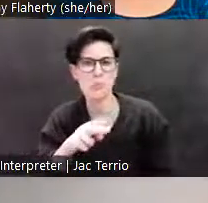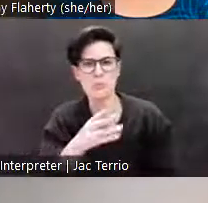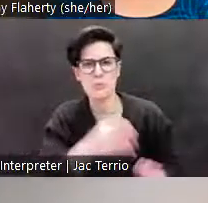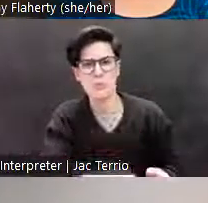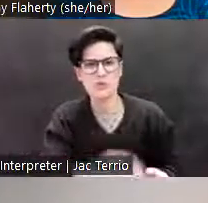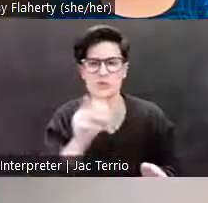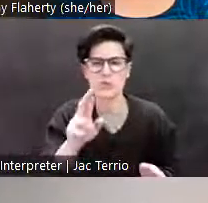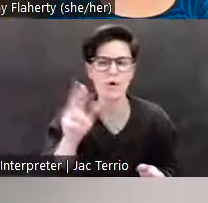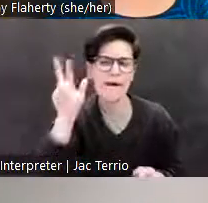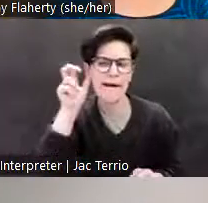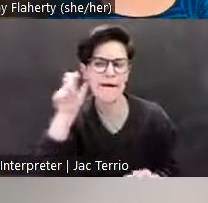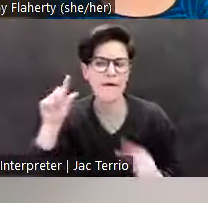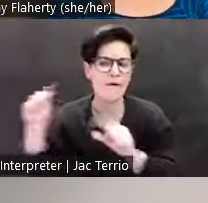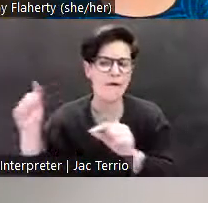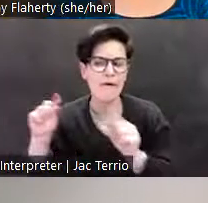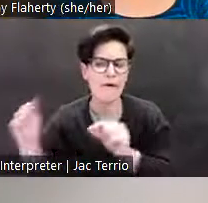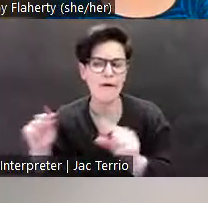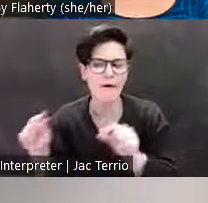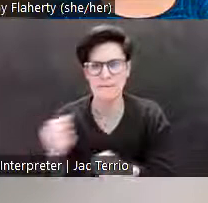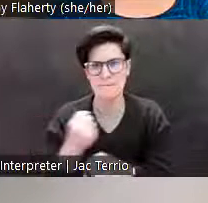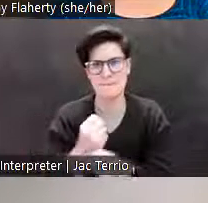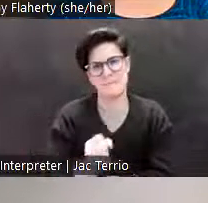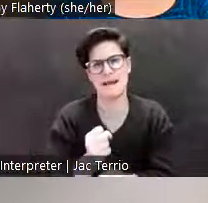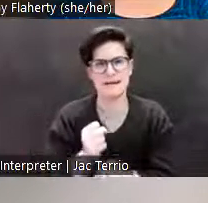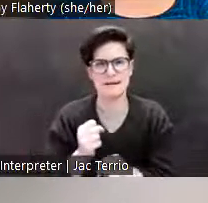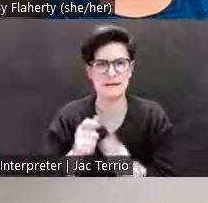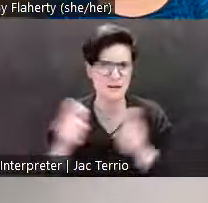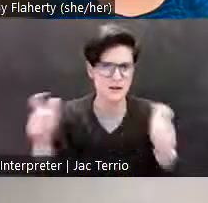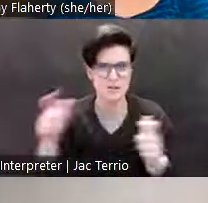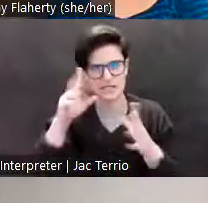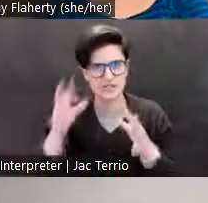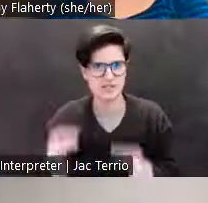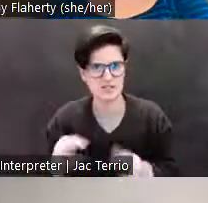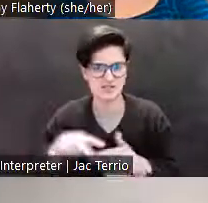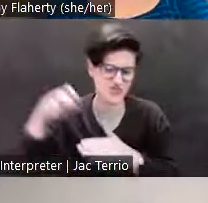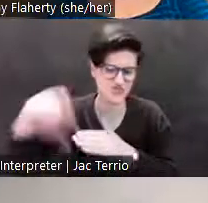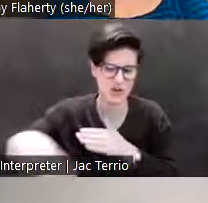says, and just make that decision like that they have to really do a very specific individual